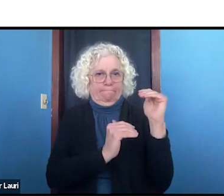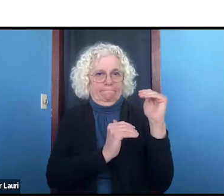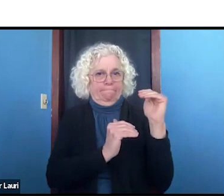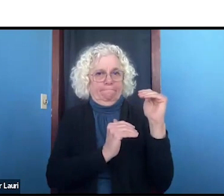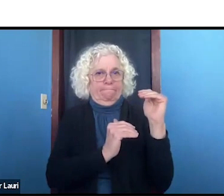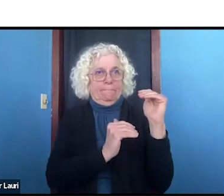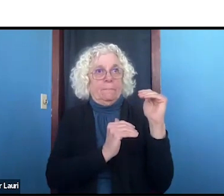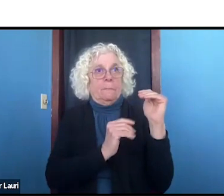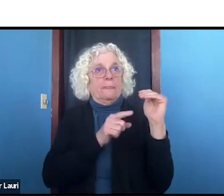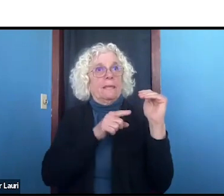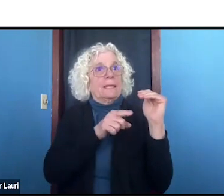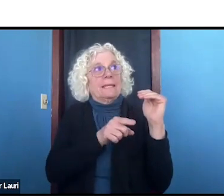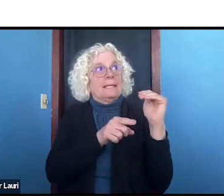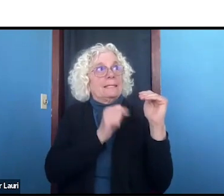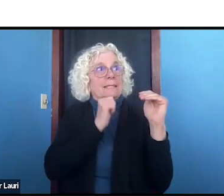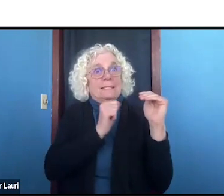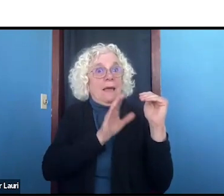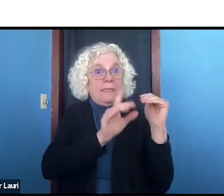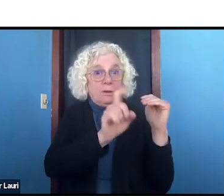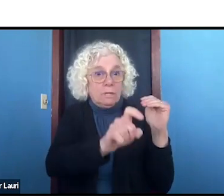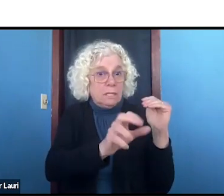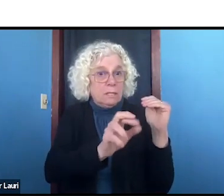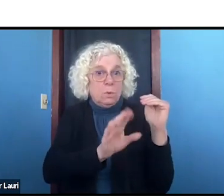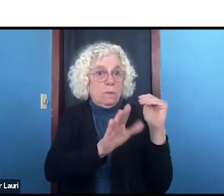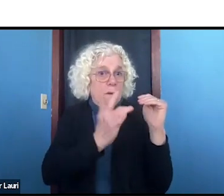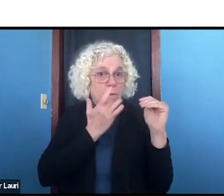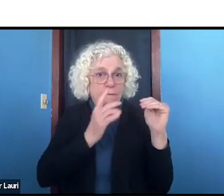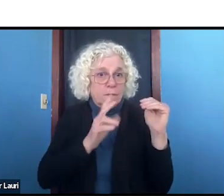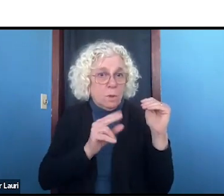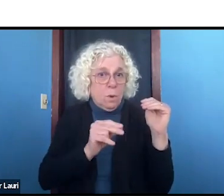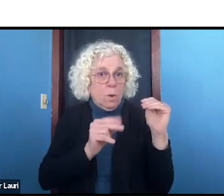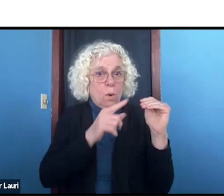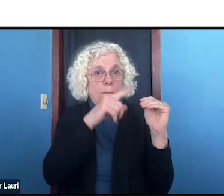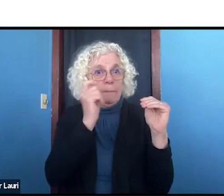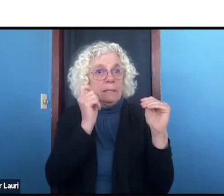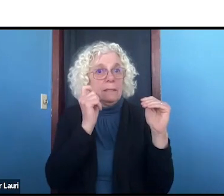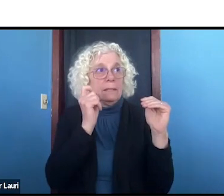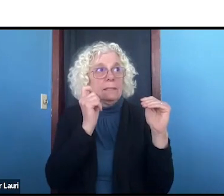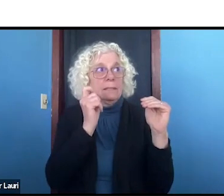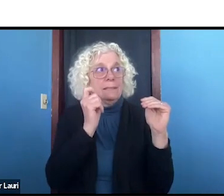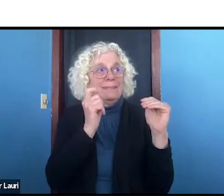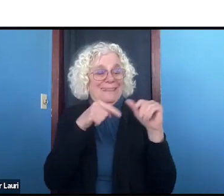to needs or preferences, but because of the nature of the system,